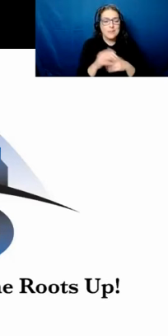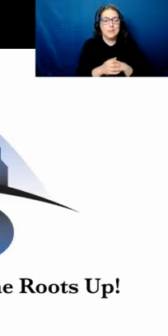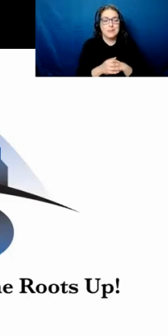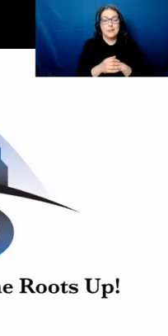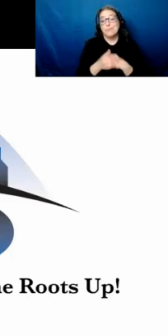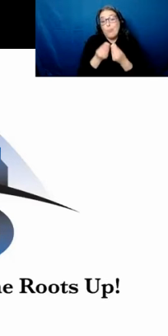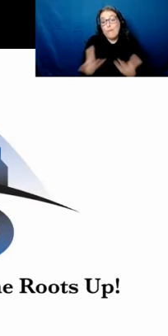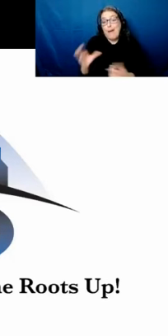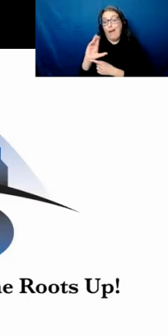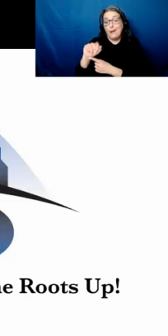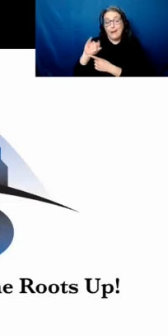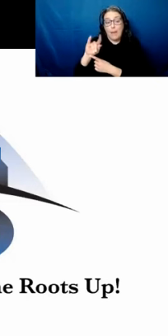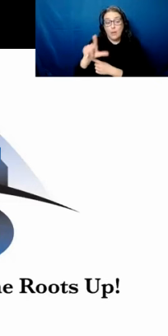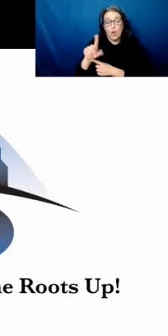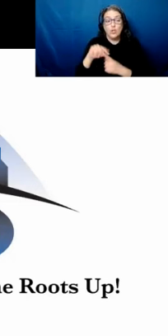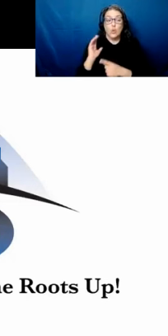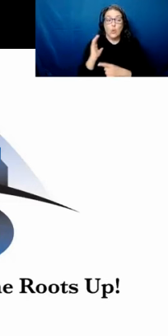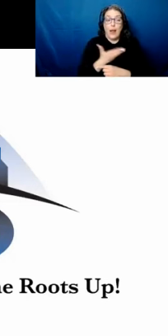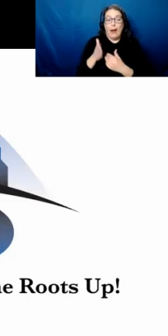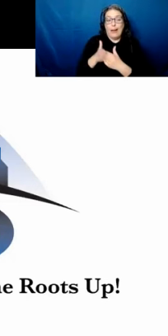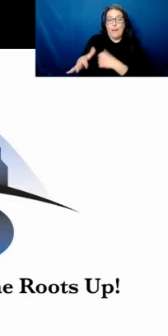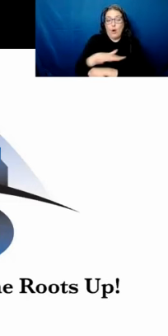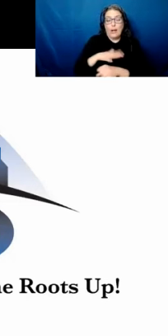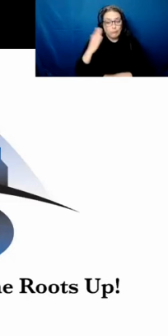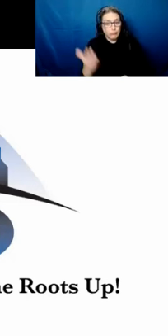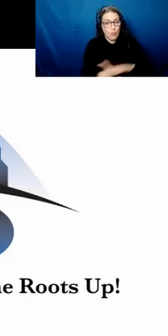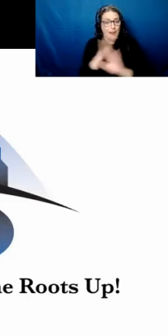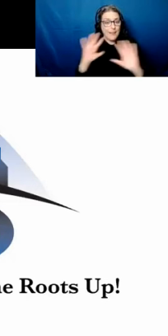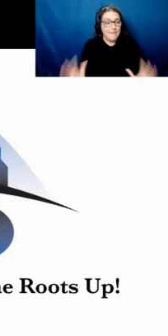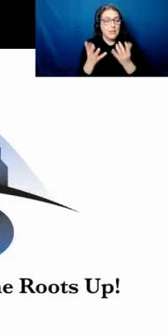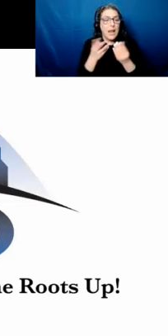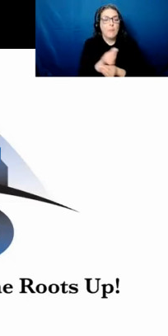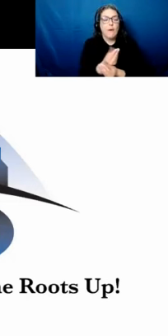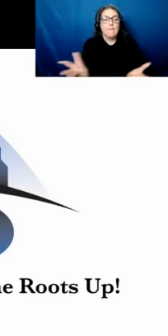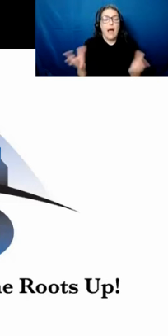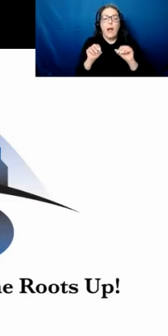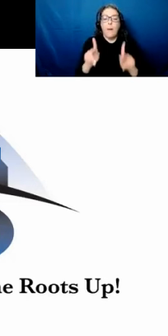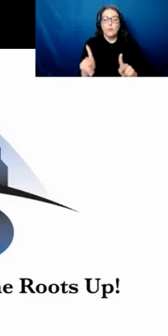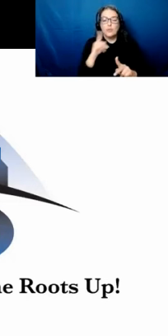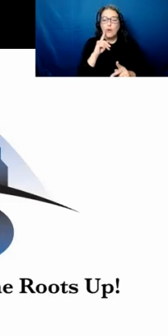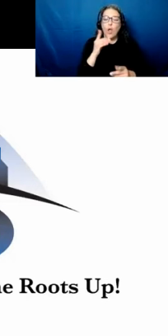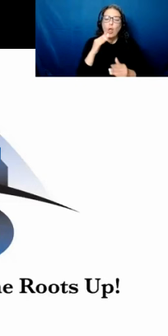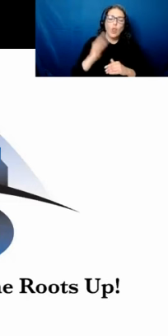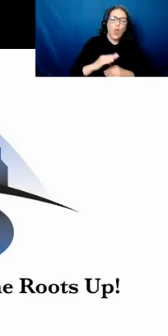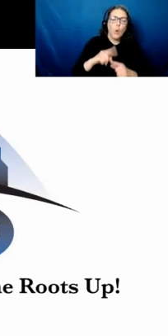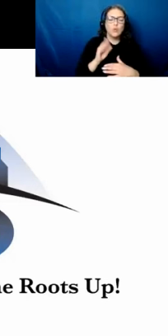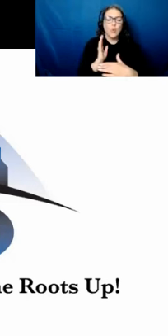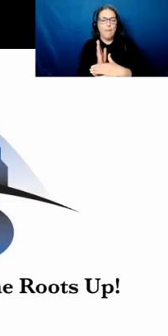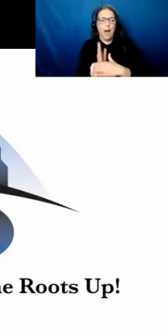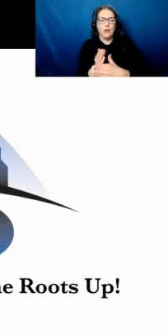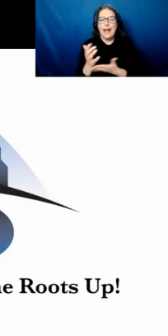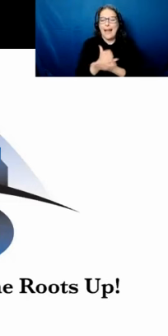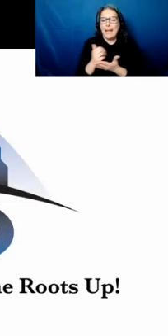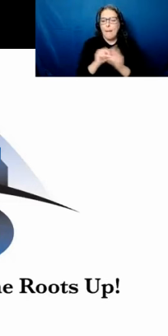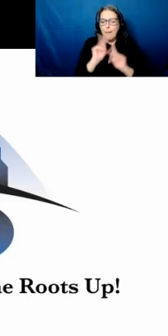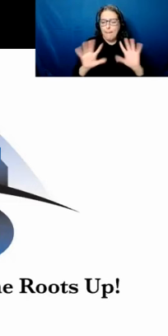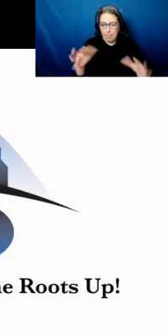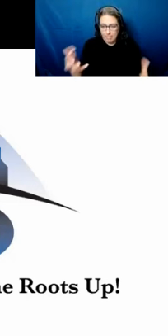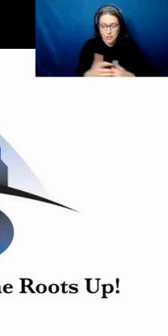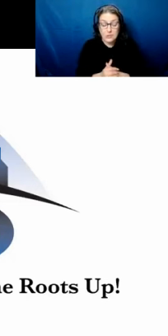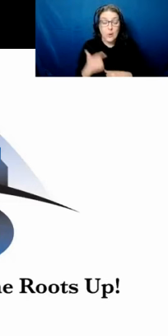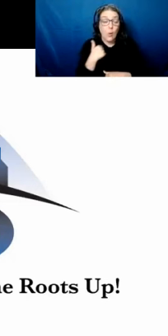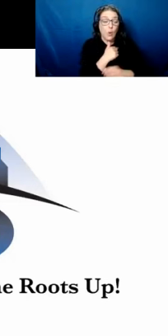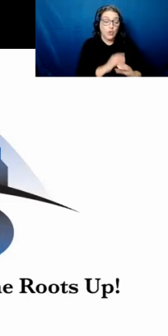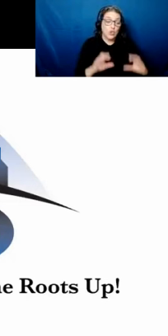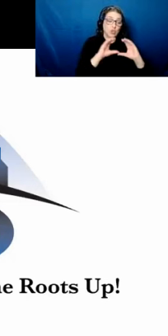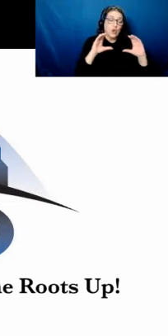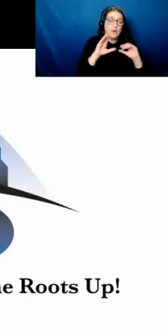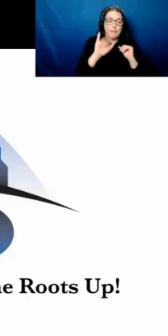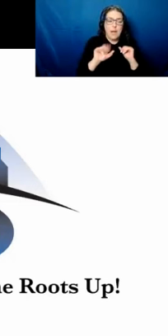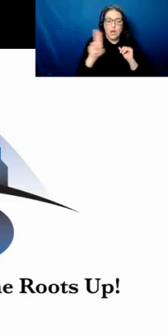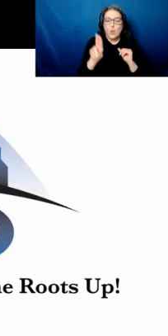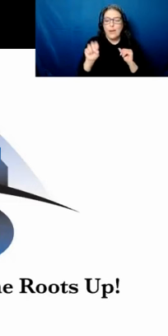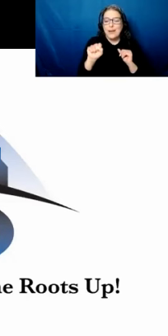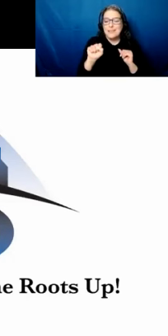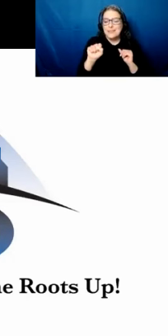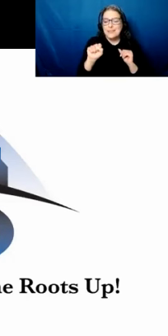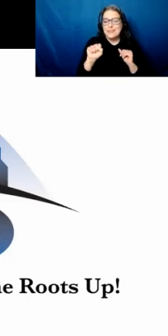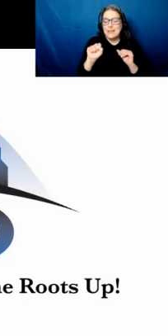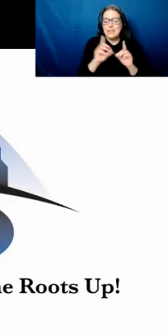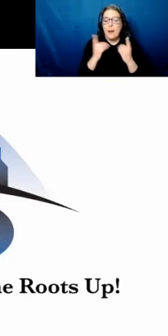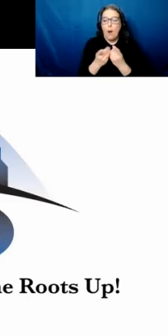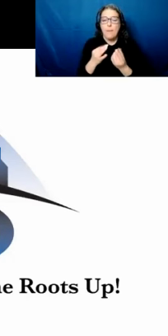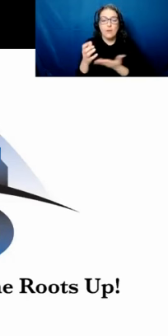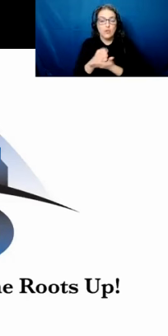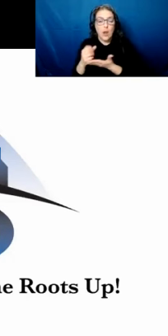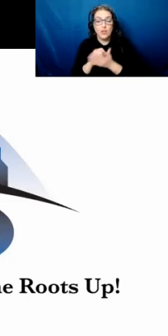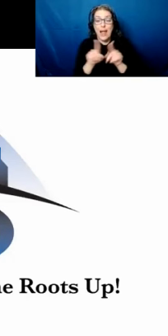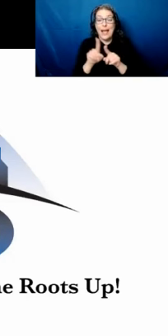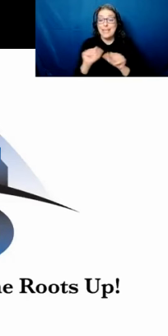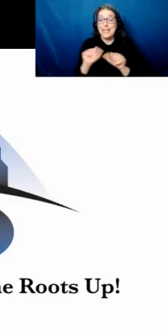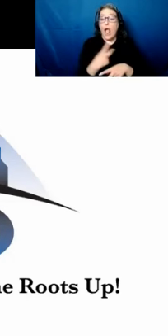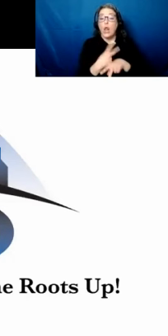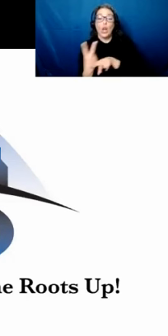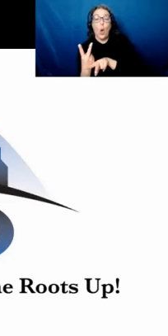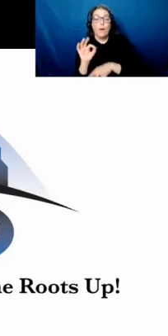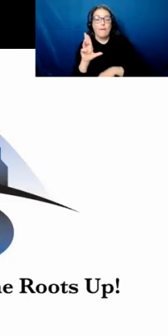Our post purchase worn is a quarterly workshop that covers after the home purchase on topics such as what does it mean to have equity in a home. Insurance coverage. Do I have enough insurance? How to budget utilities. Making your home energy efficient.